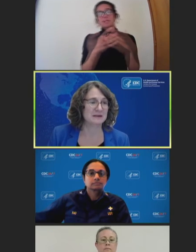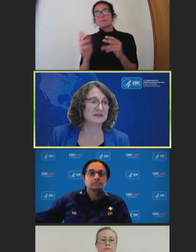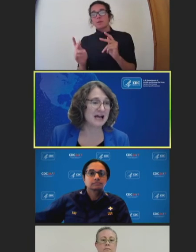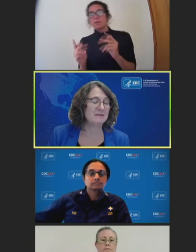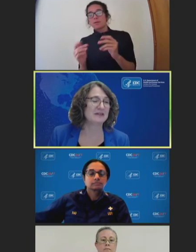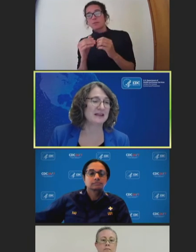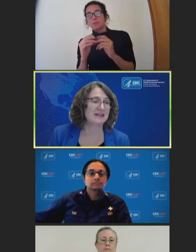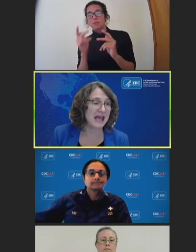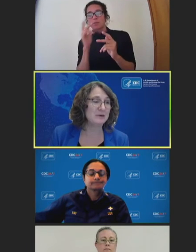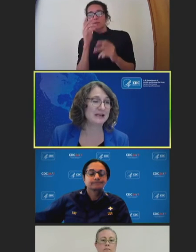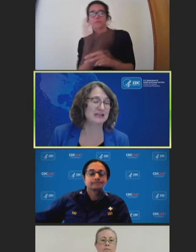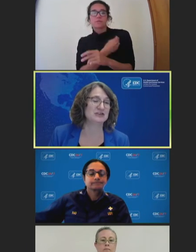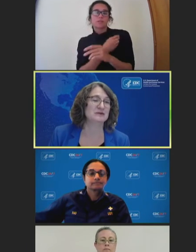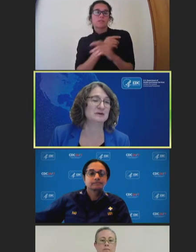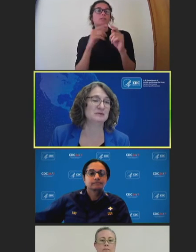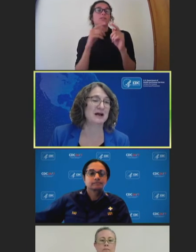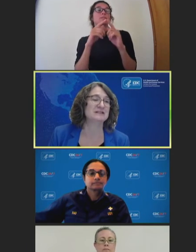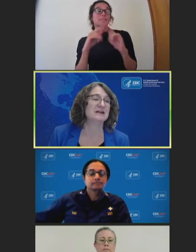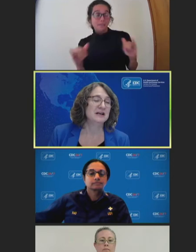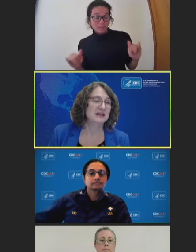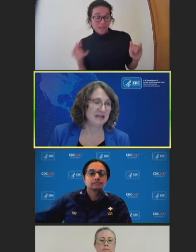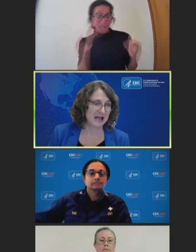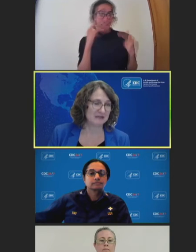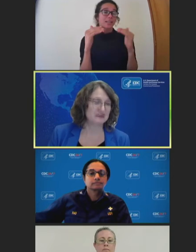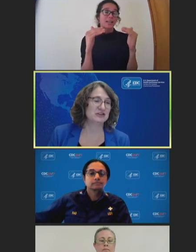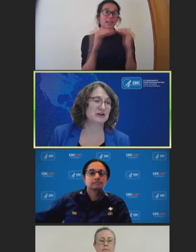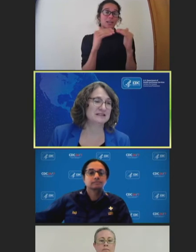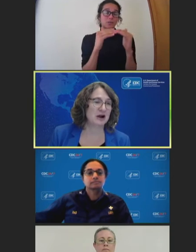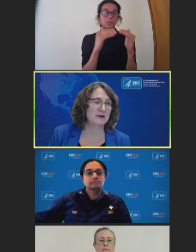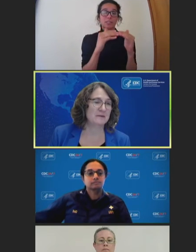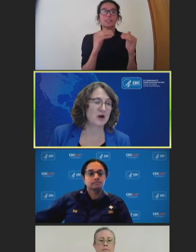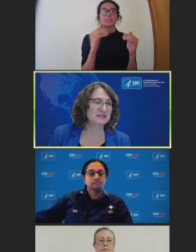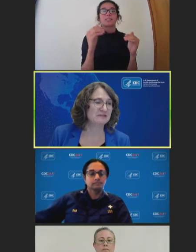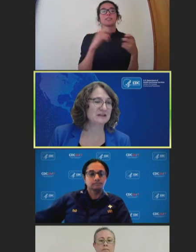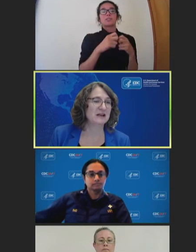the same time, I think the equity issues around lack of insurance are definitely